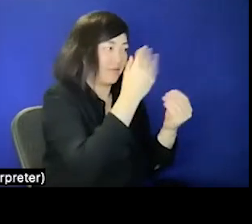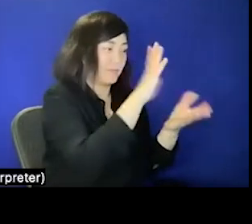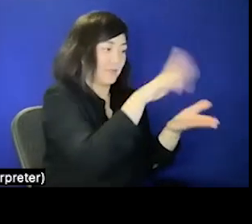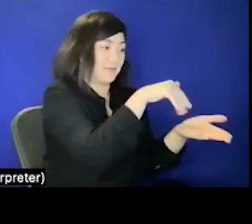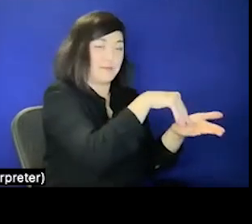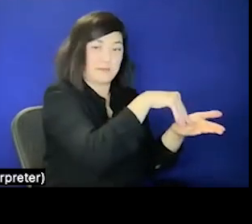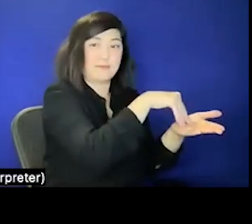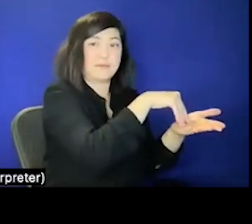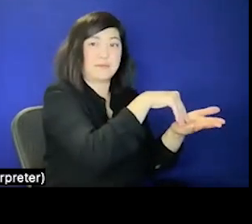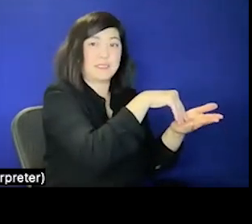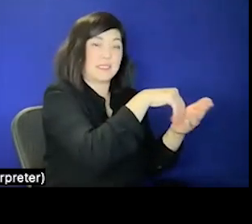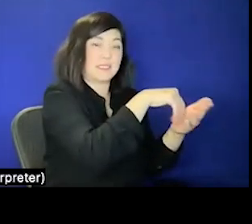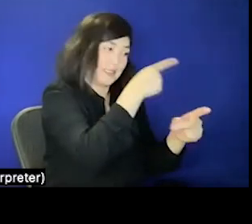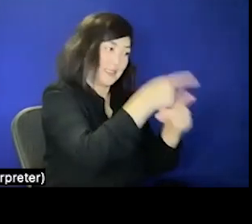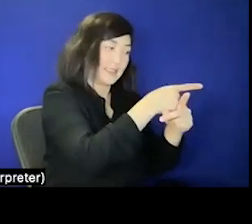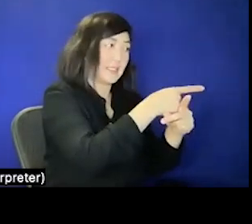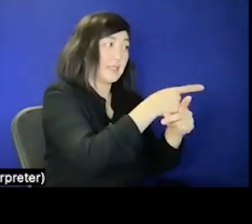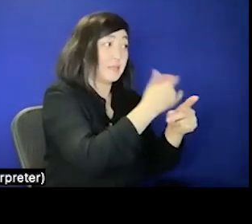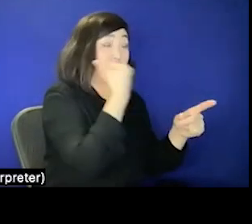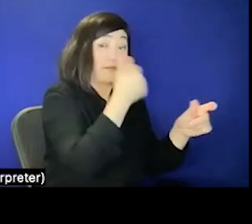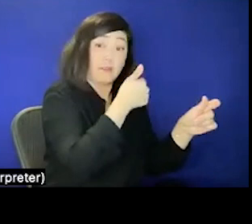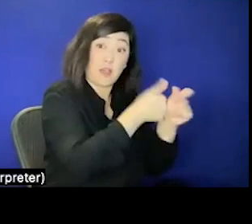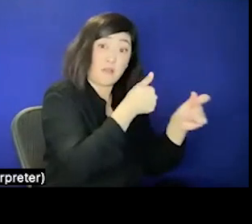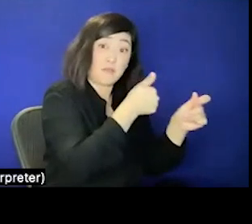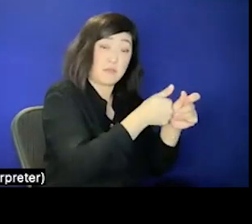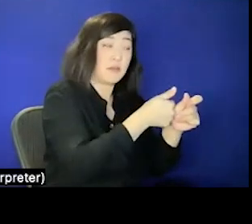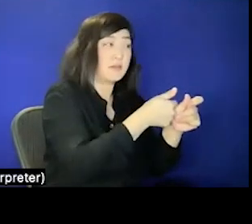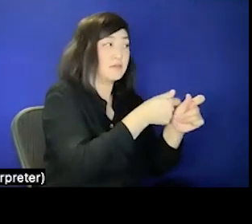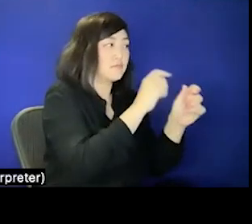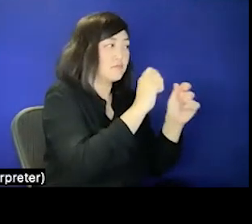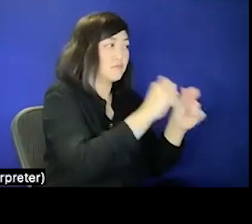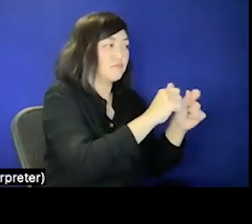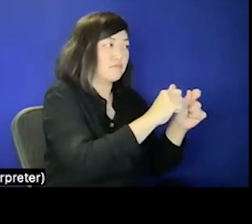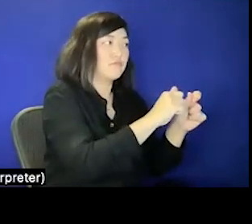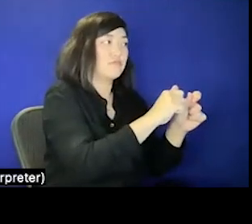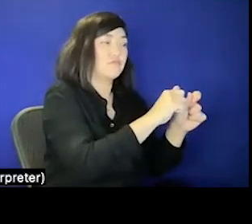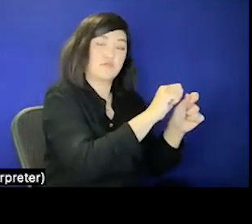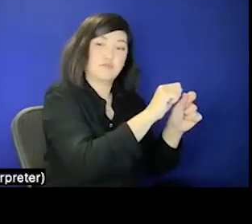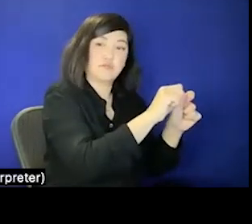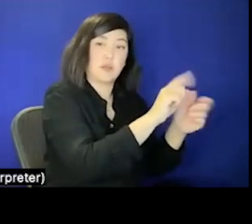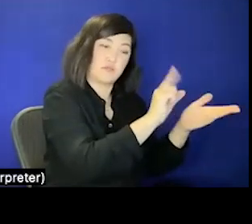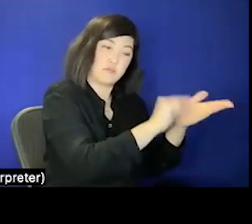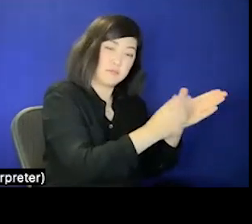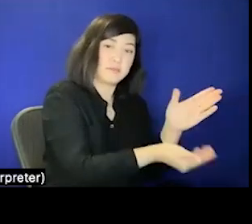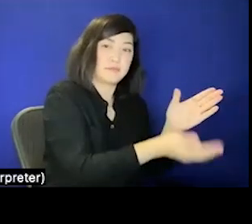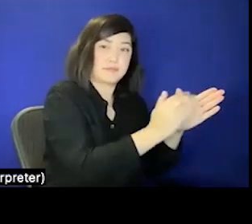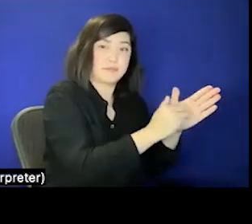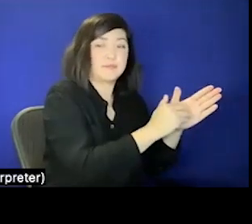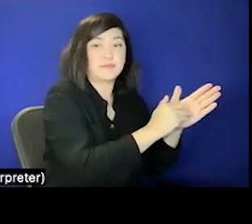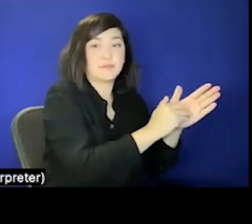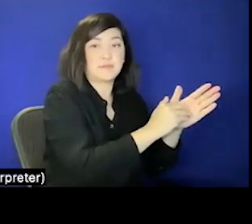If it's updated, then it could be automatically republished to a variety of different recipients